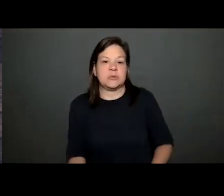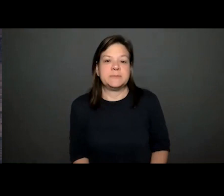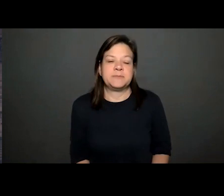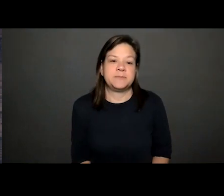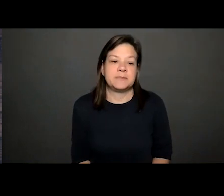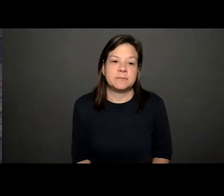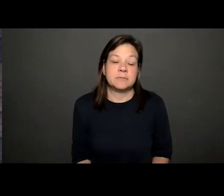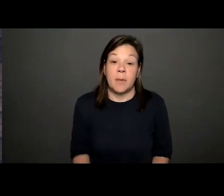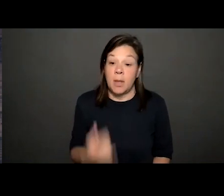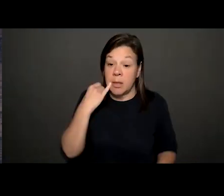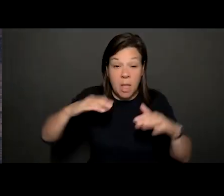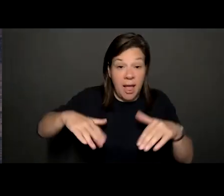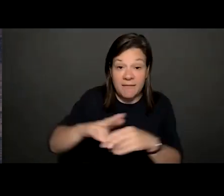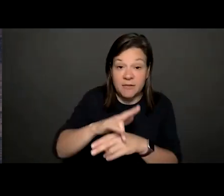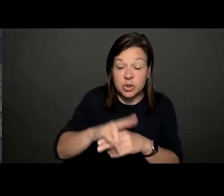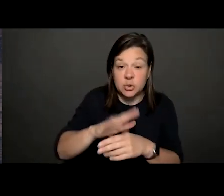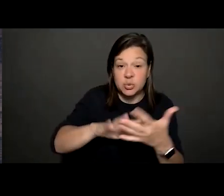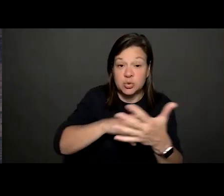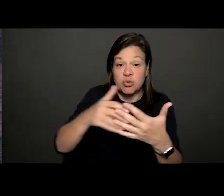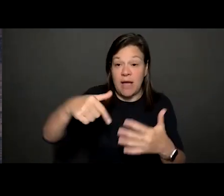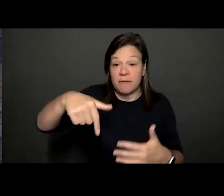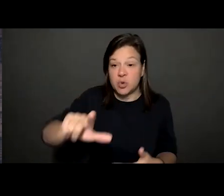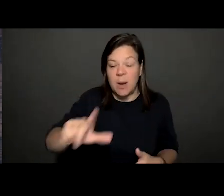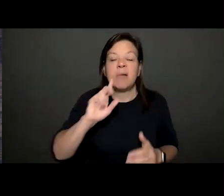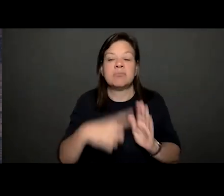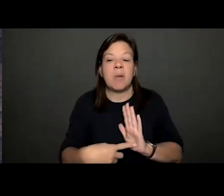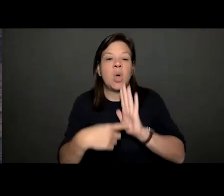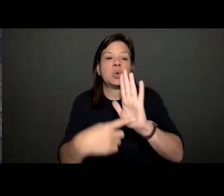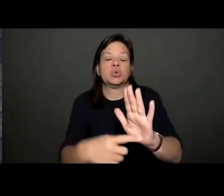TOOL THAT MAKES IT EASY TO WORK WITH IN HubSpot. THIS IS THE GRAPHQL INTERFACE.